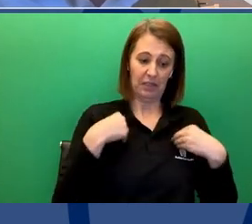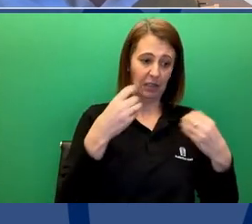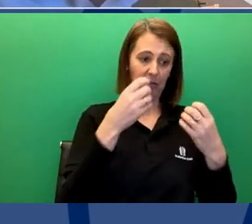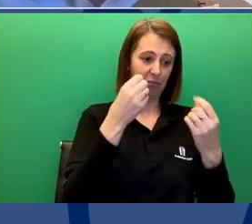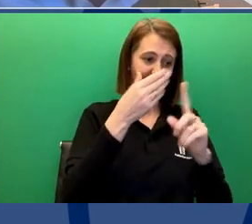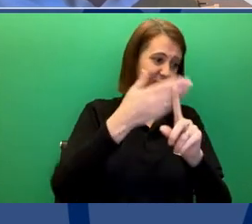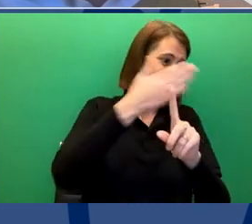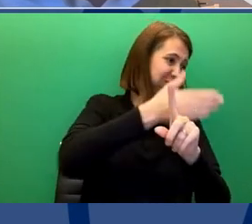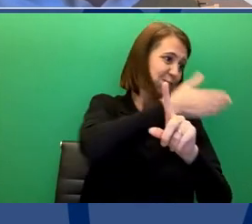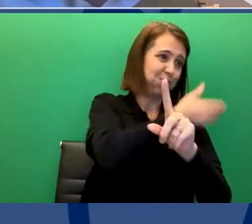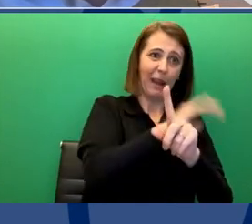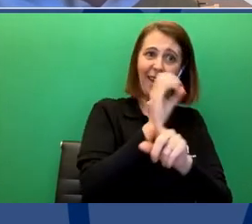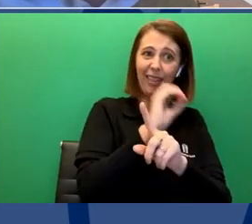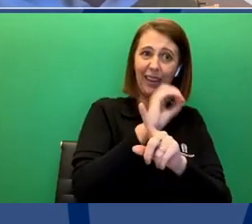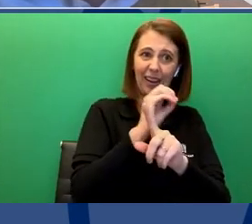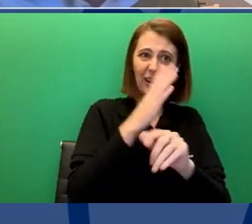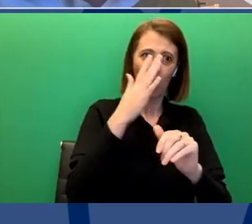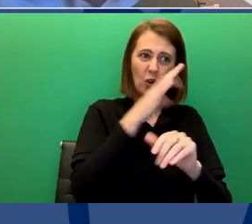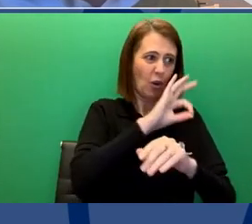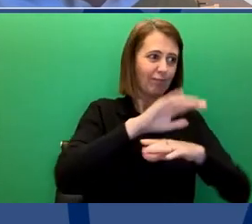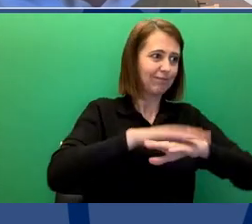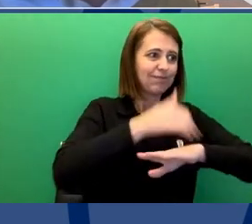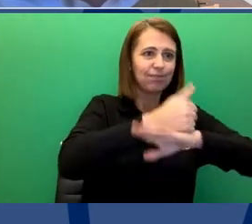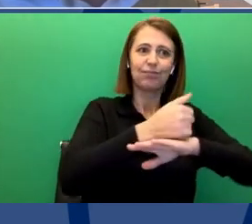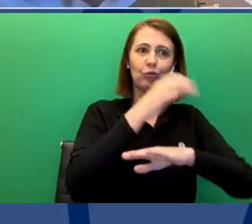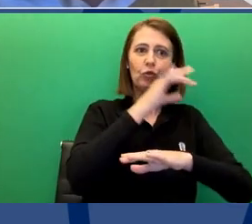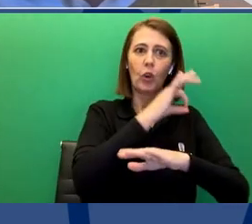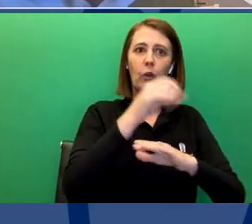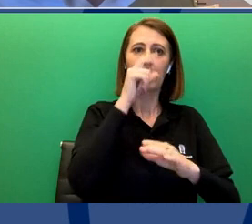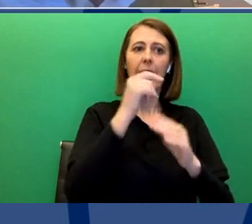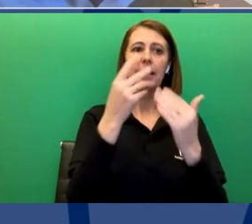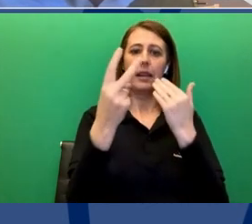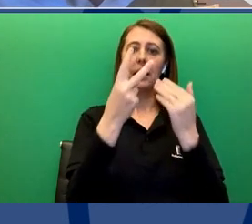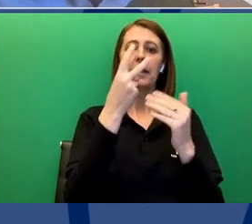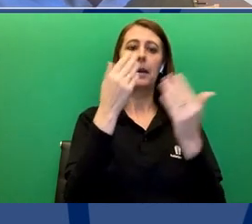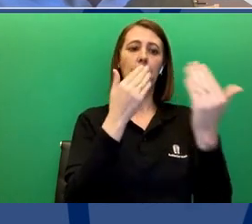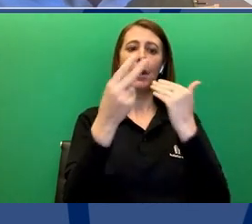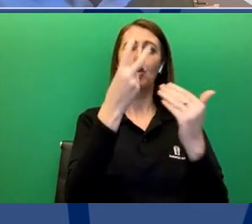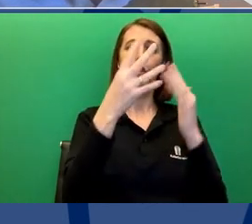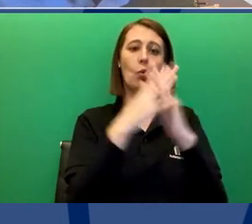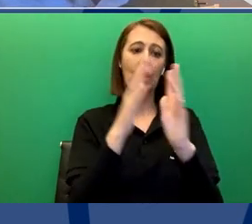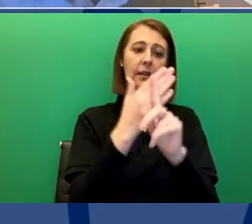then it can compare that revenue with the two weeks immediately prior to the lockdown.